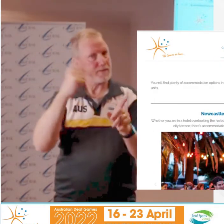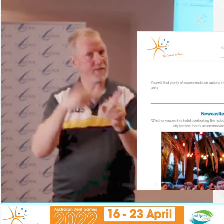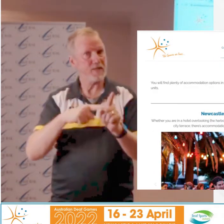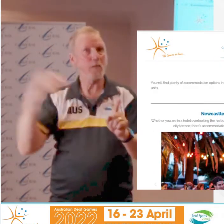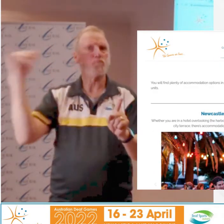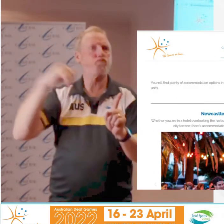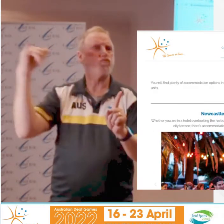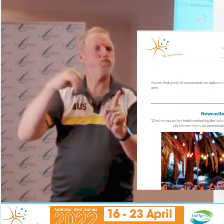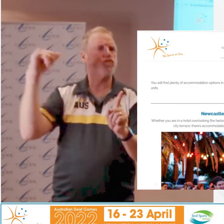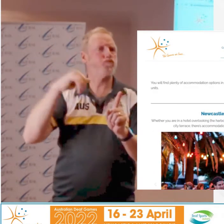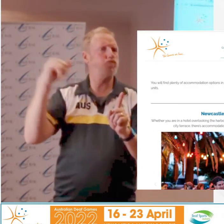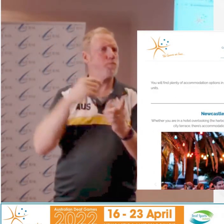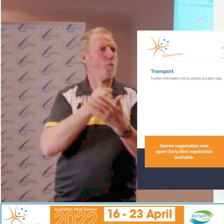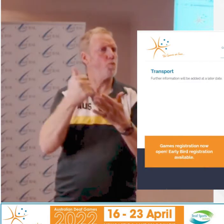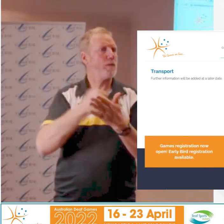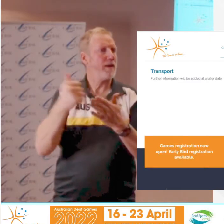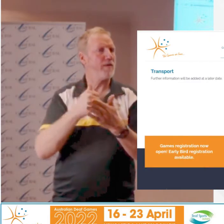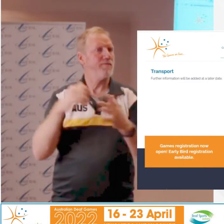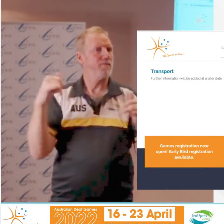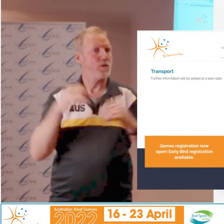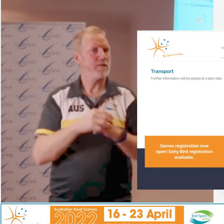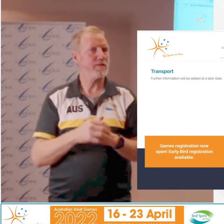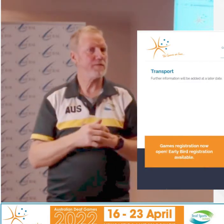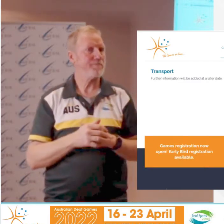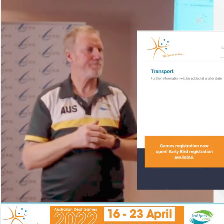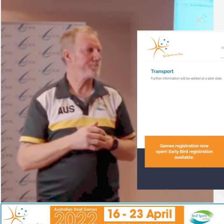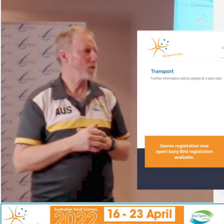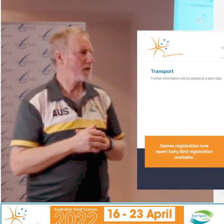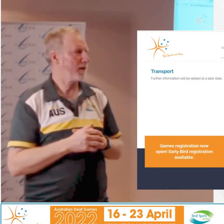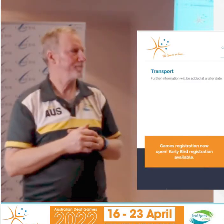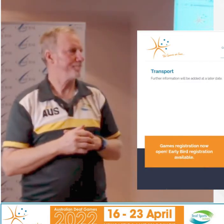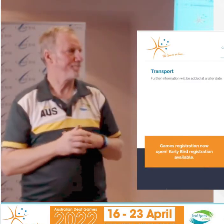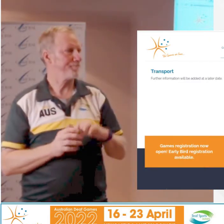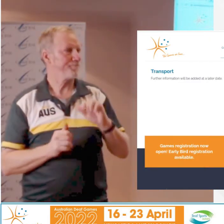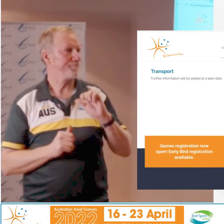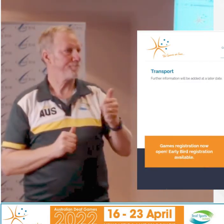differently dropped off so we're hoping hoping that next year we'll have more lights available